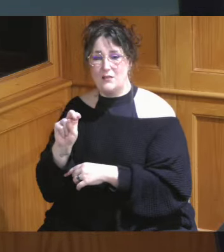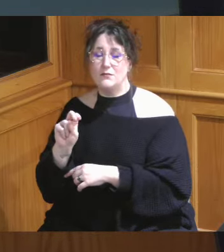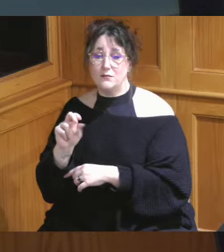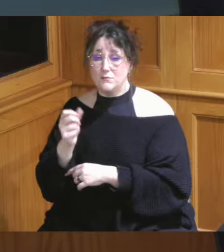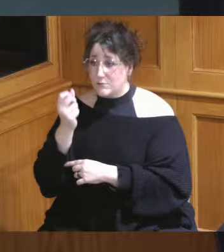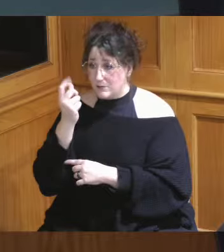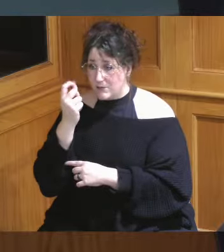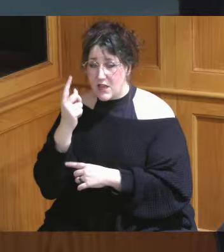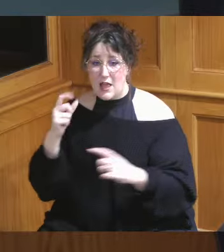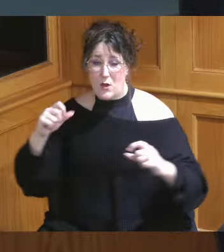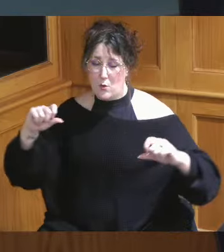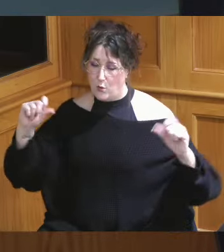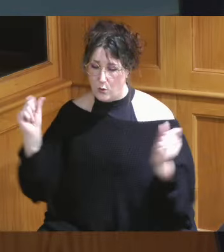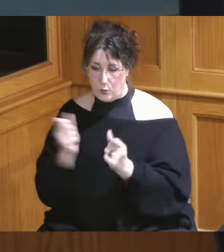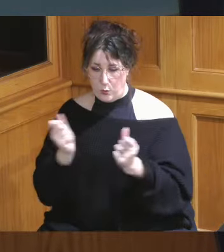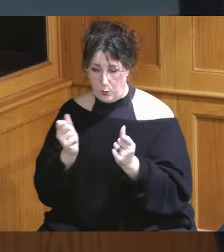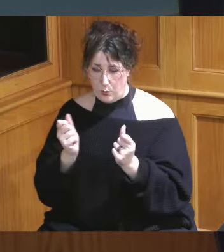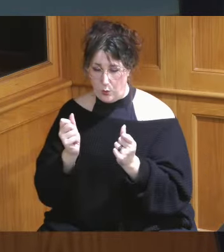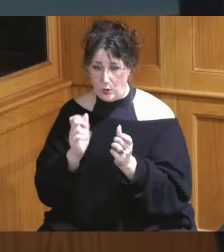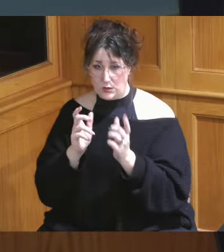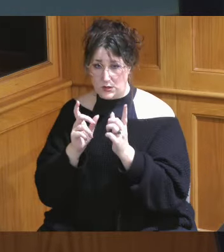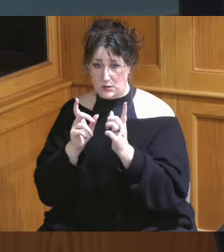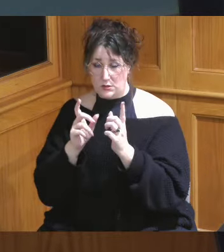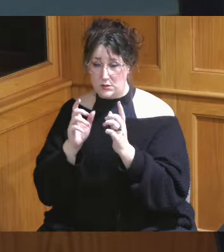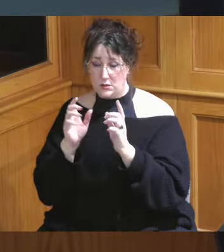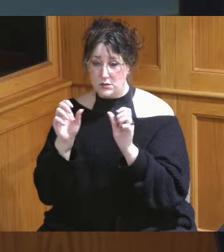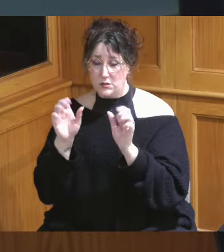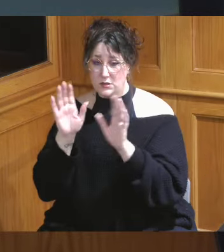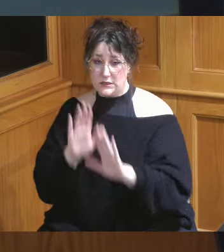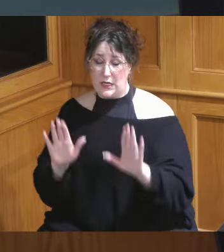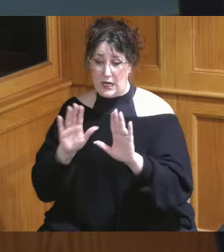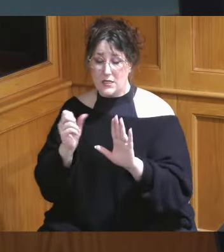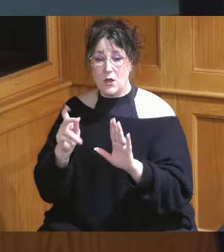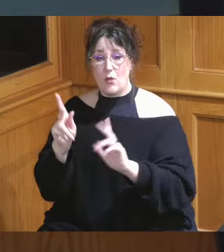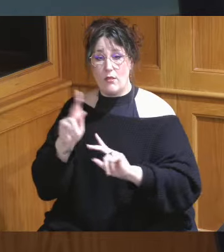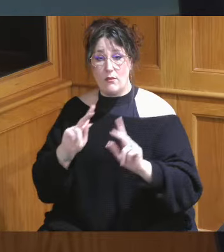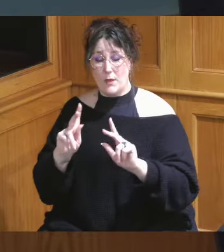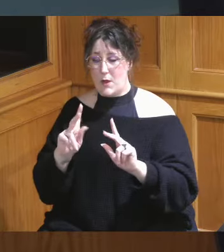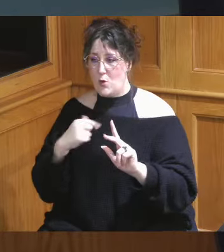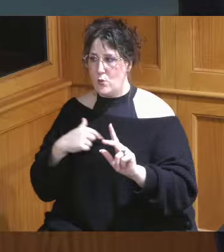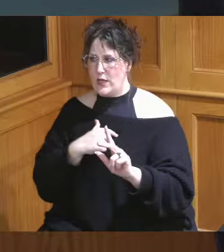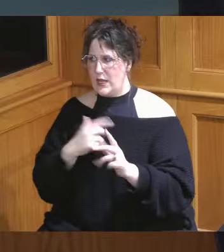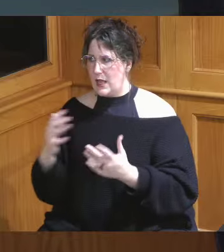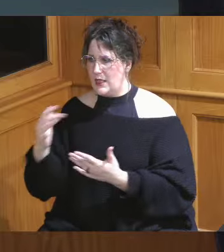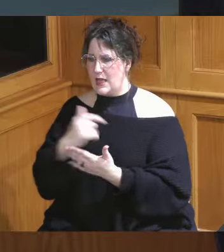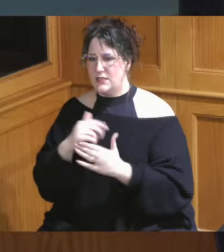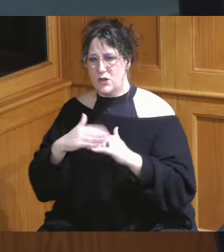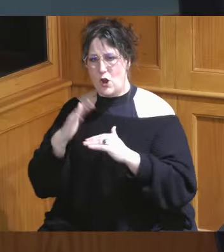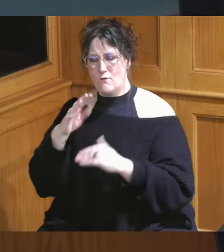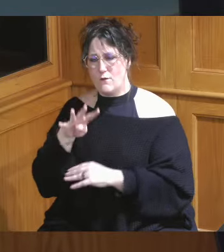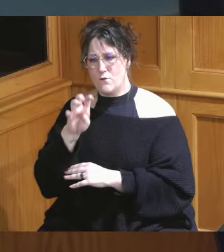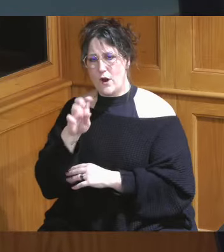very cold on Sunday. and so I want to thank those that we we collected over 400 gifts for kids. So,